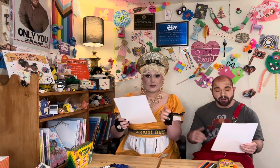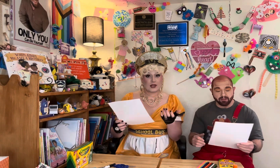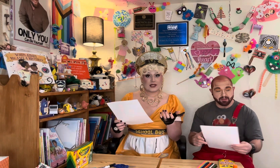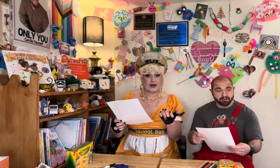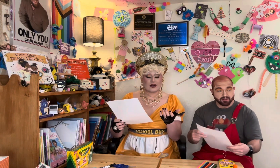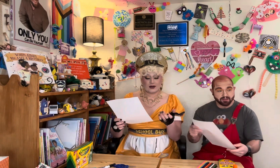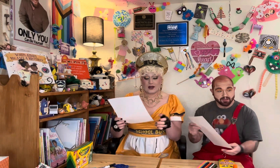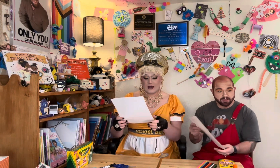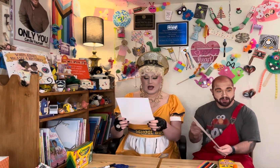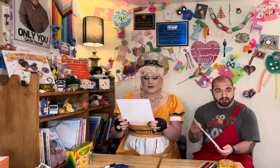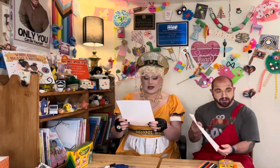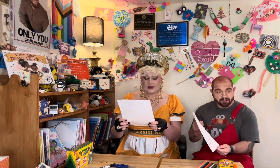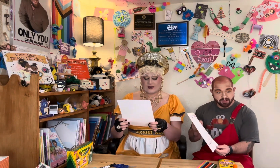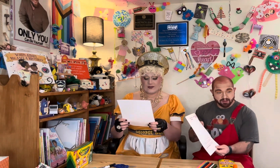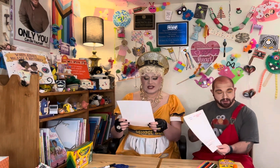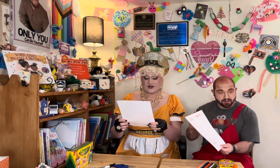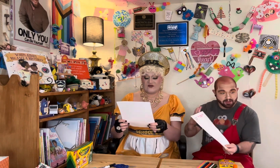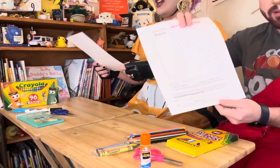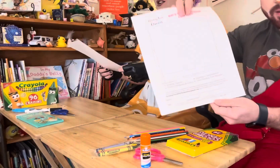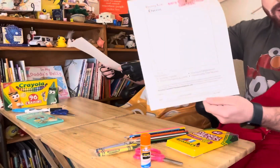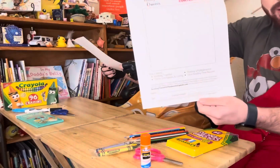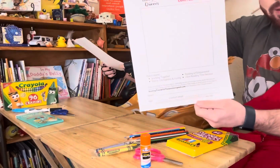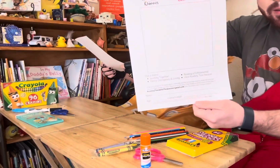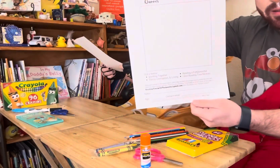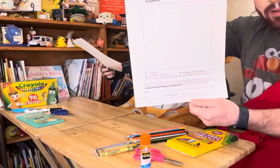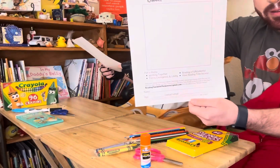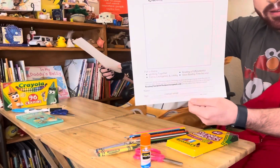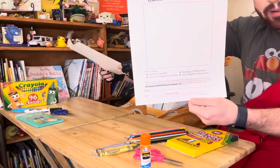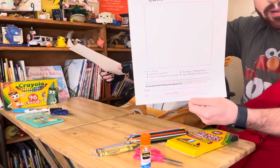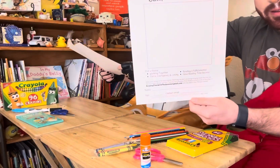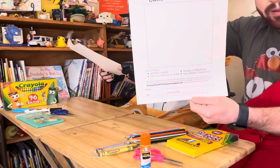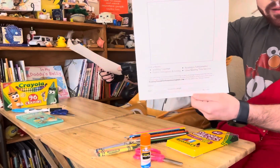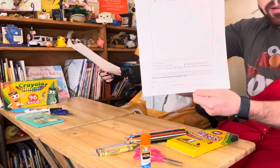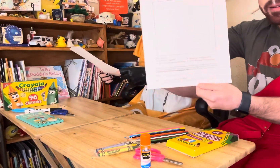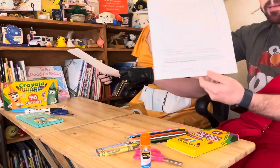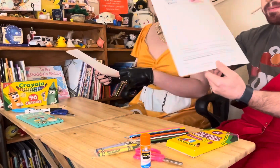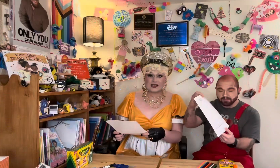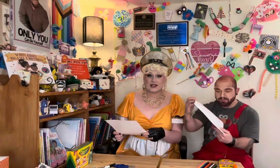We're working together! Another theme is "Fierce, Courageous, and Loving." Which are three things that